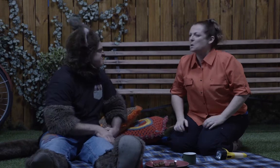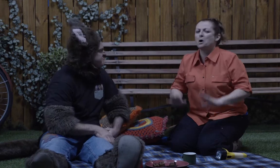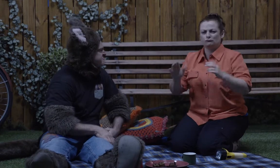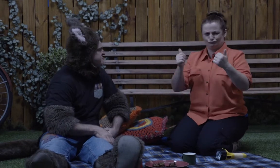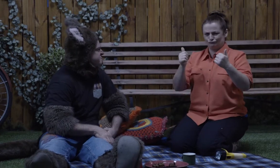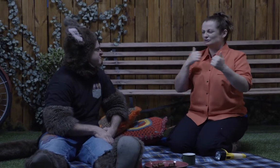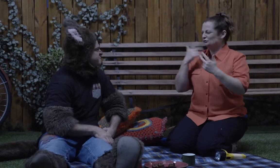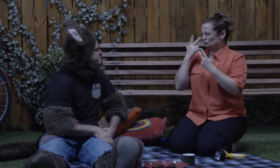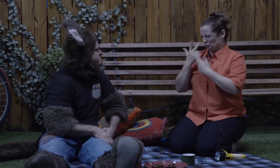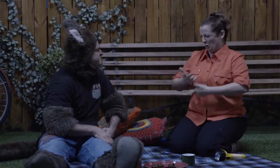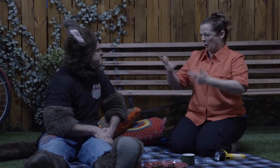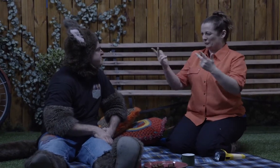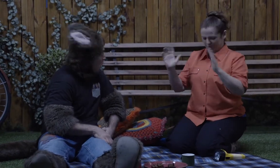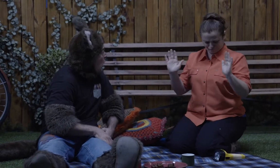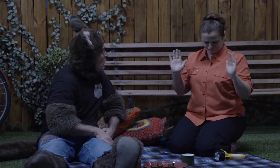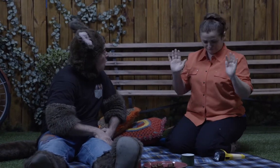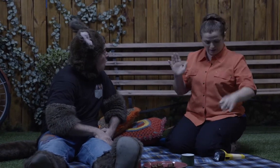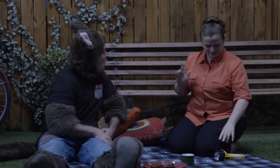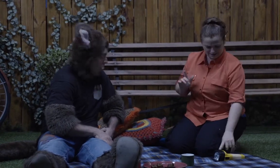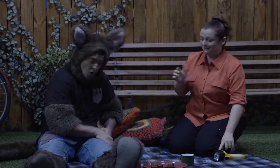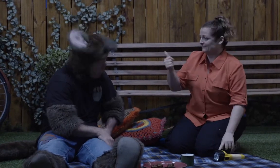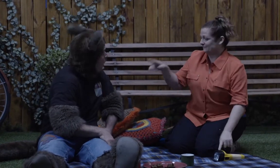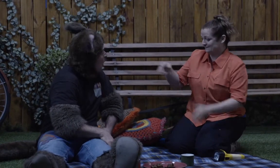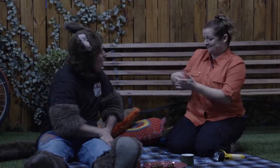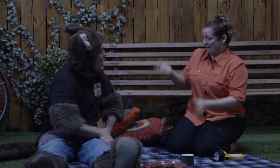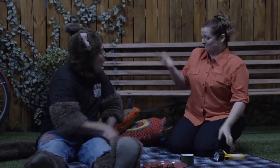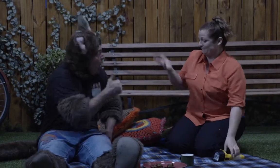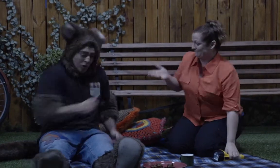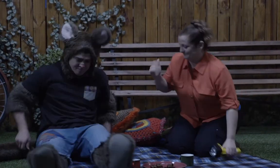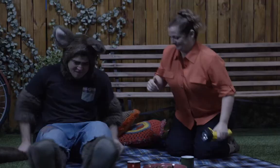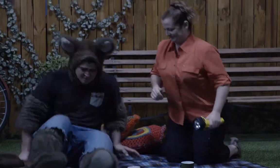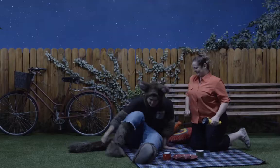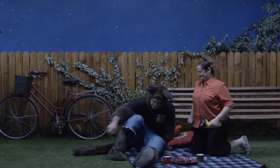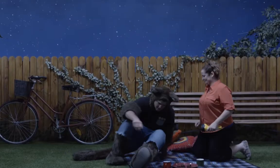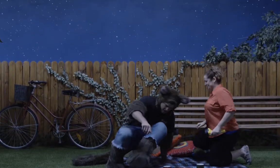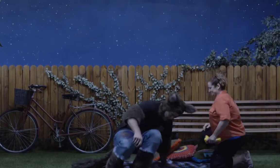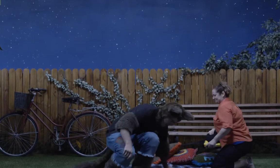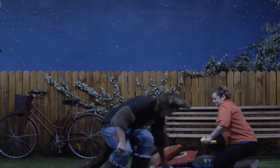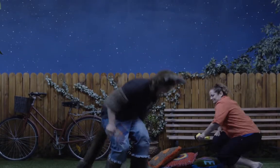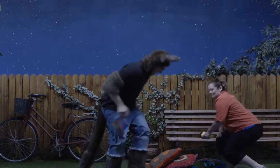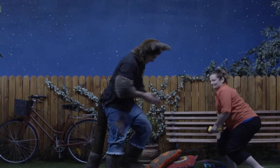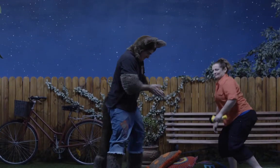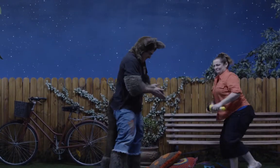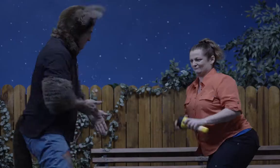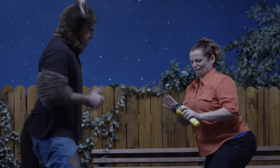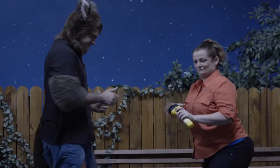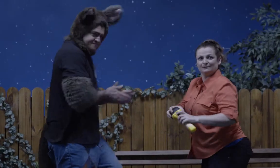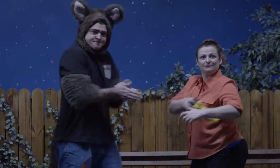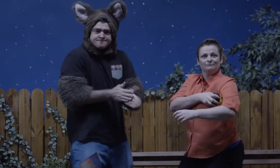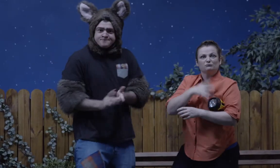OK. It's best that I show you. Can you stand up? OK. Alright.